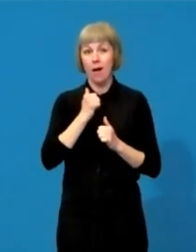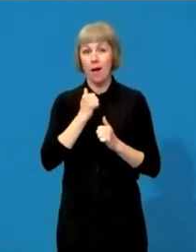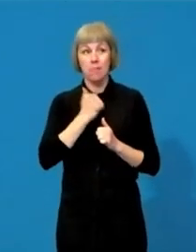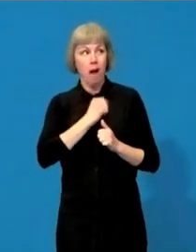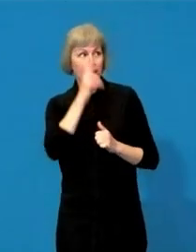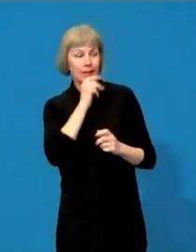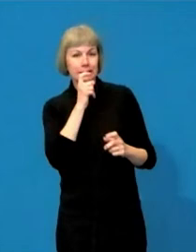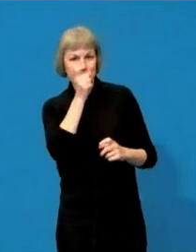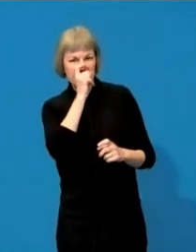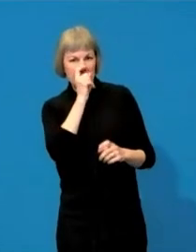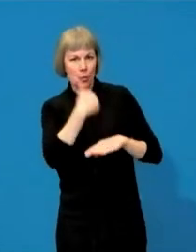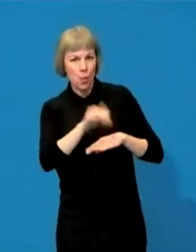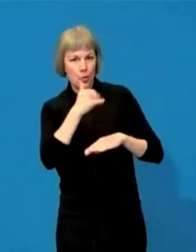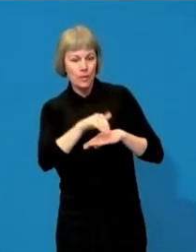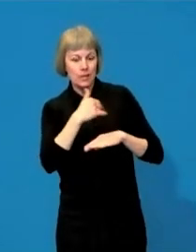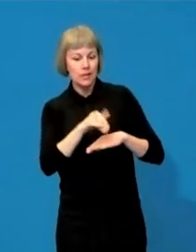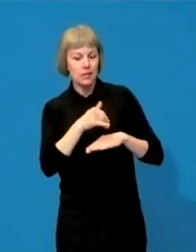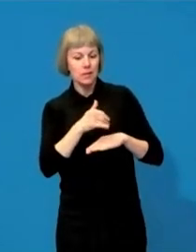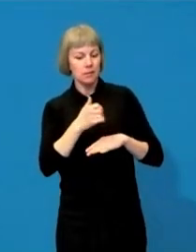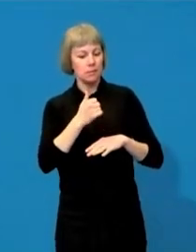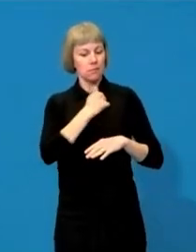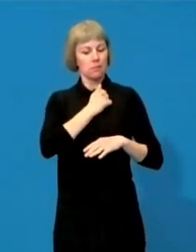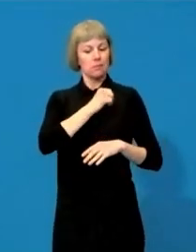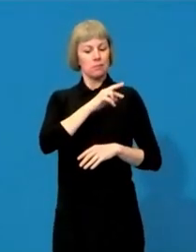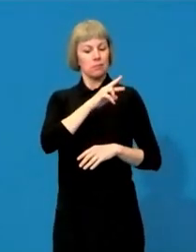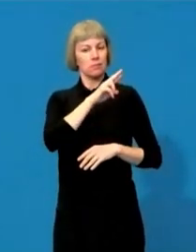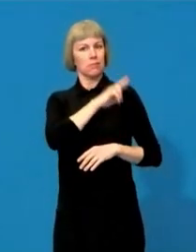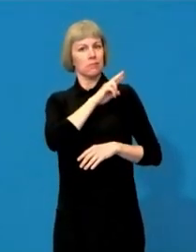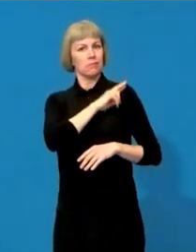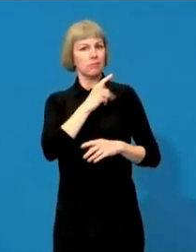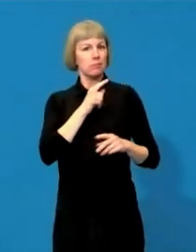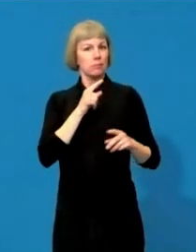line, well, as a big sister you feel like you're not doing something right, you know,